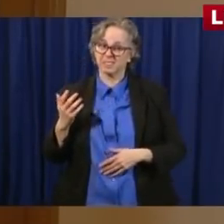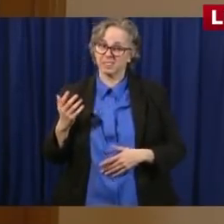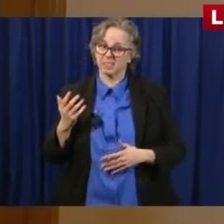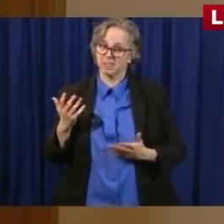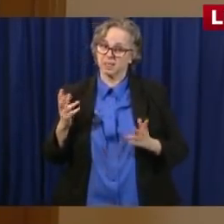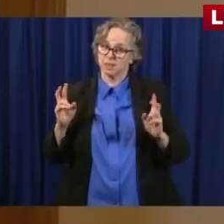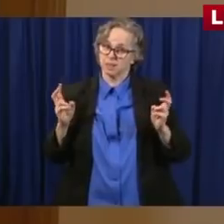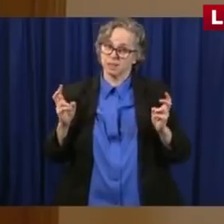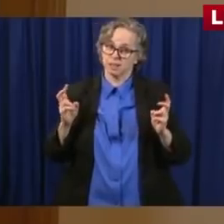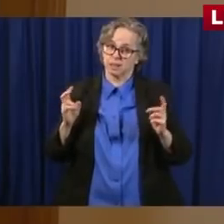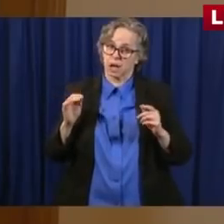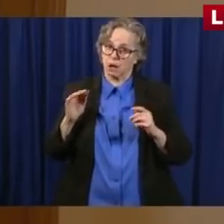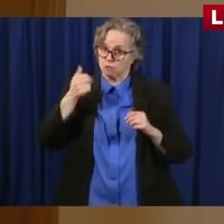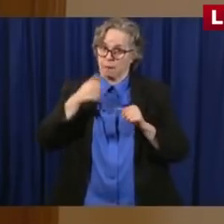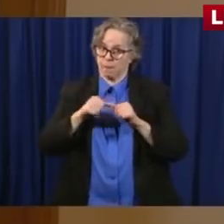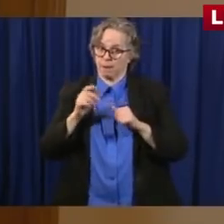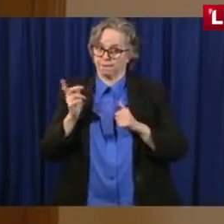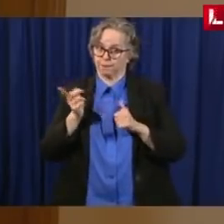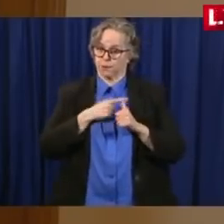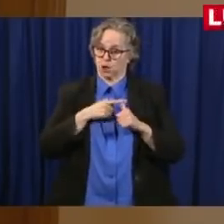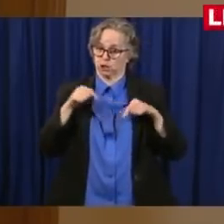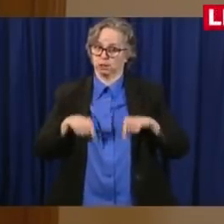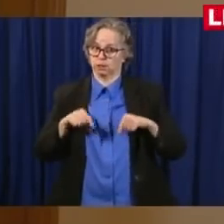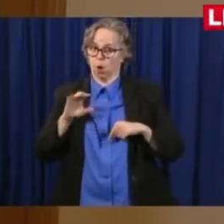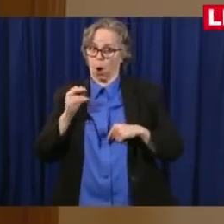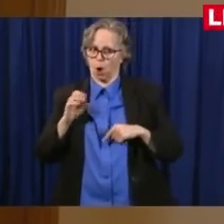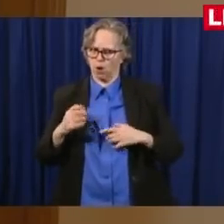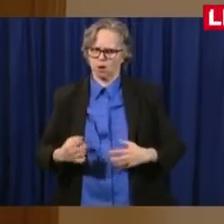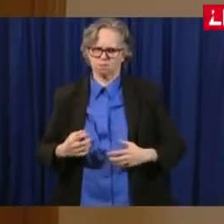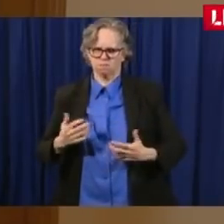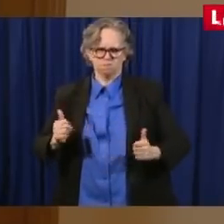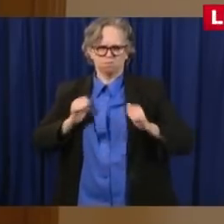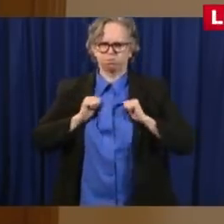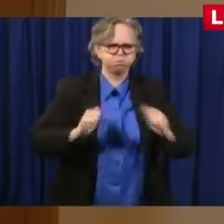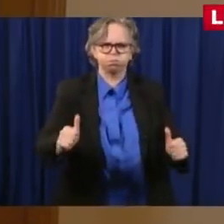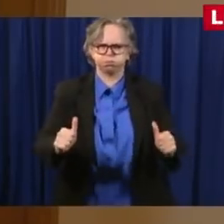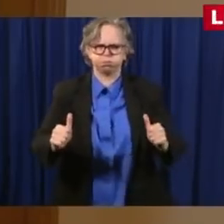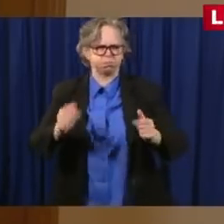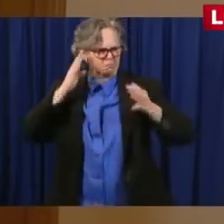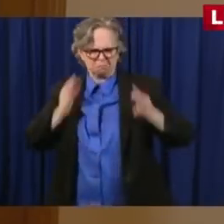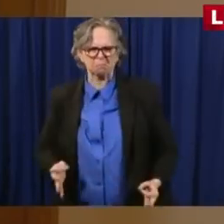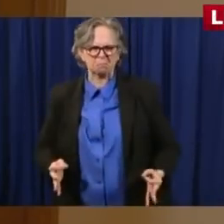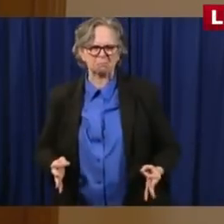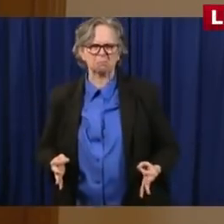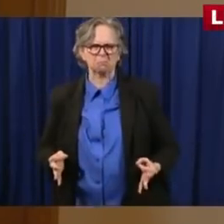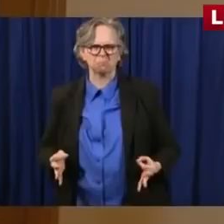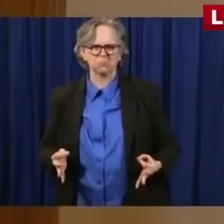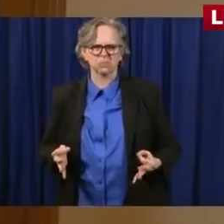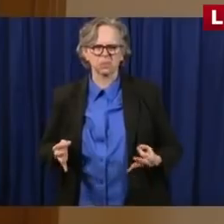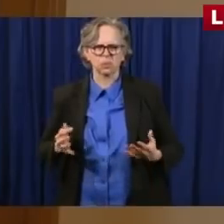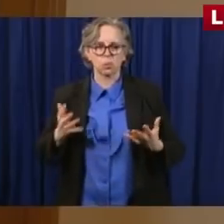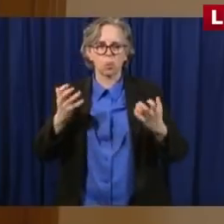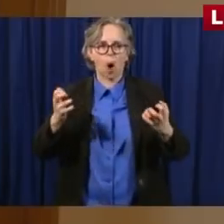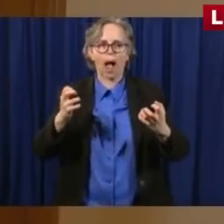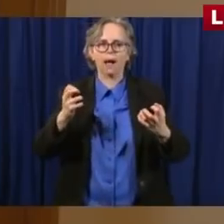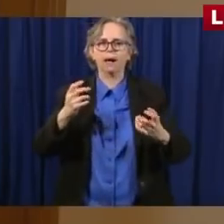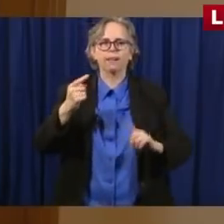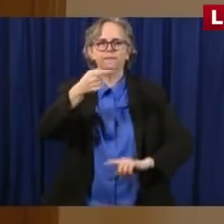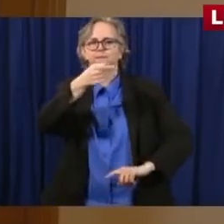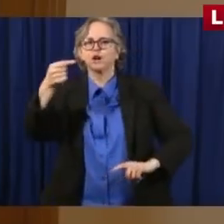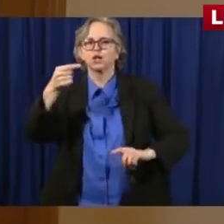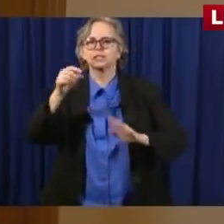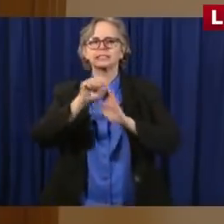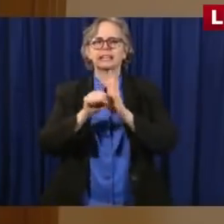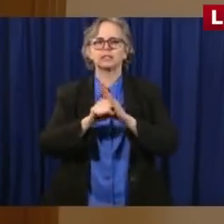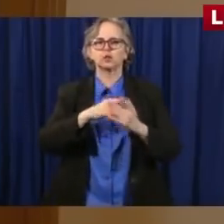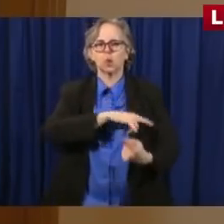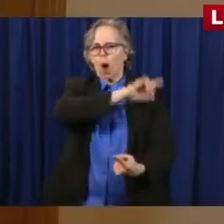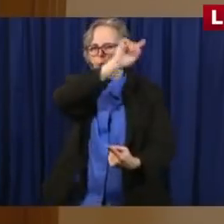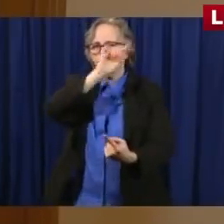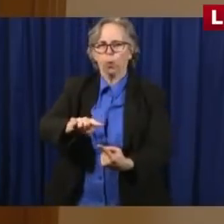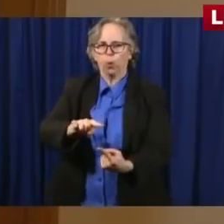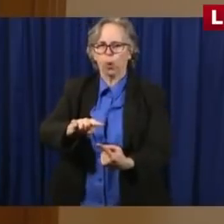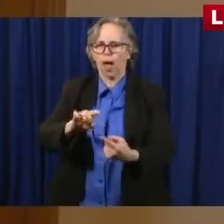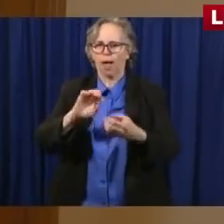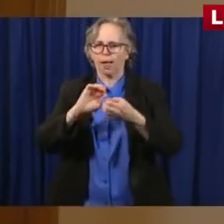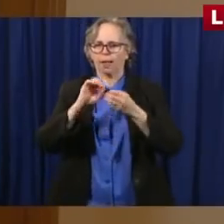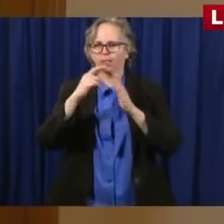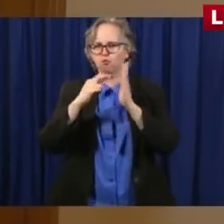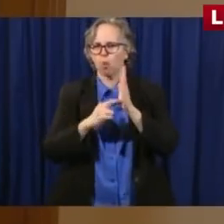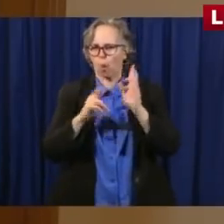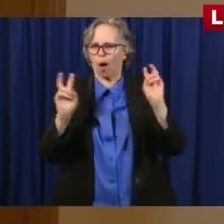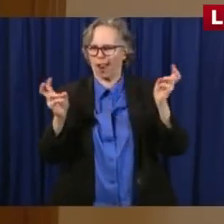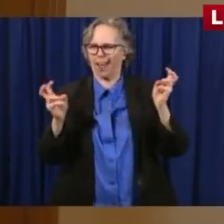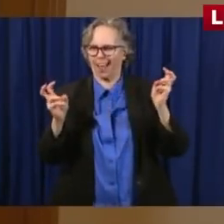IT IS GOING TO BE IMPORTANT -- WE WERE THE FIRST IN OHIO WITH THESE AGGRESSIVE, BOLD MOVES.